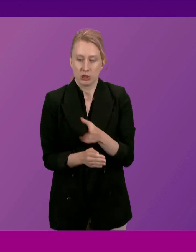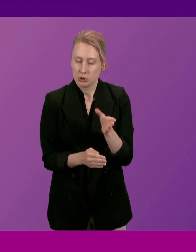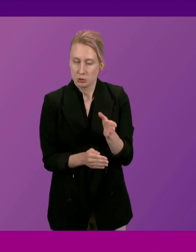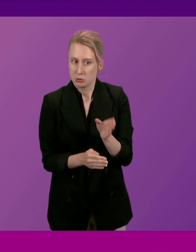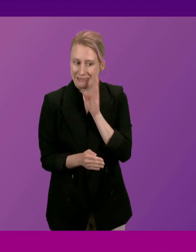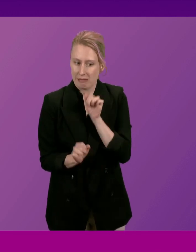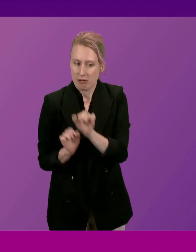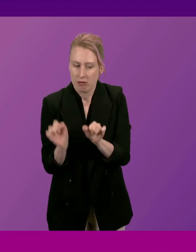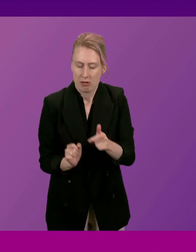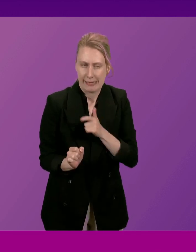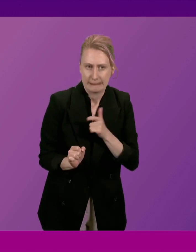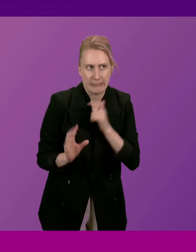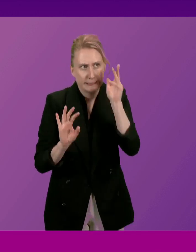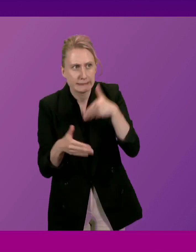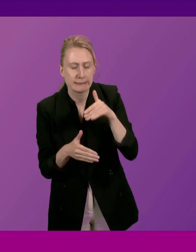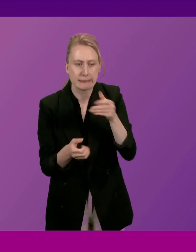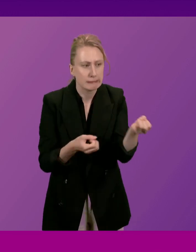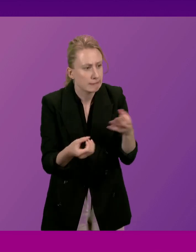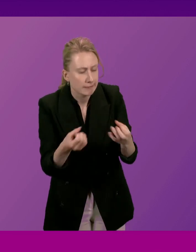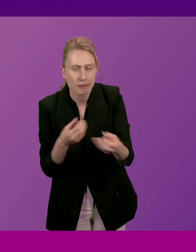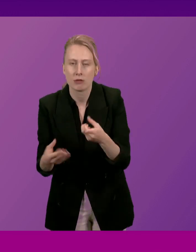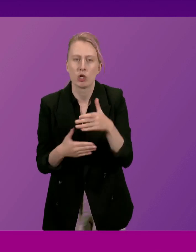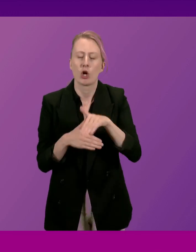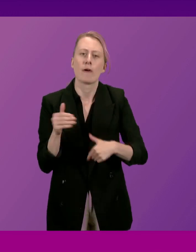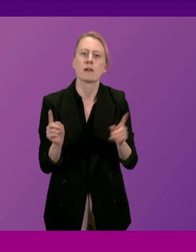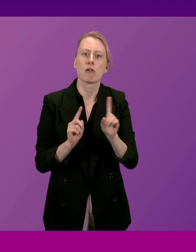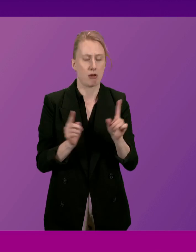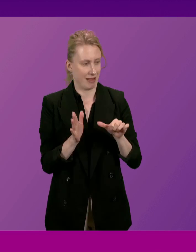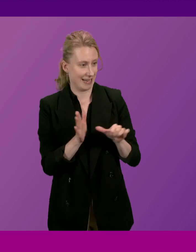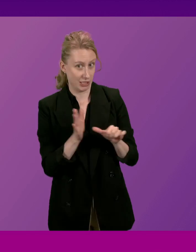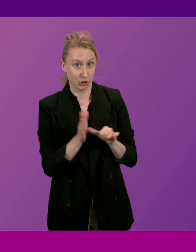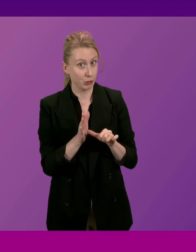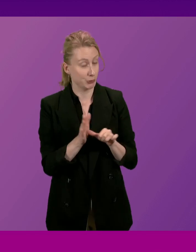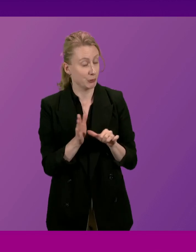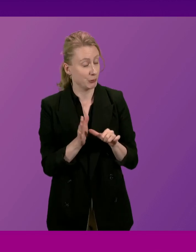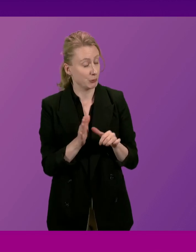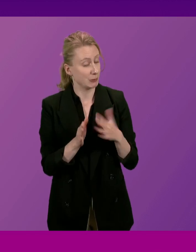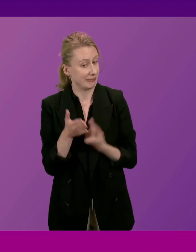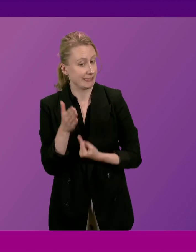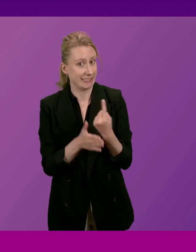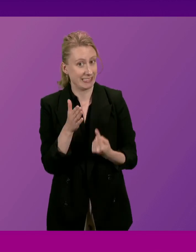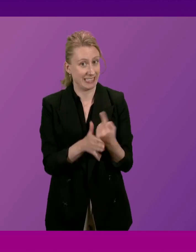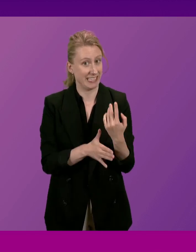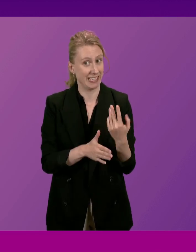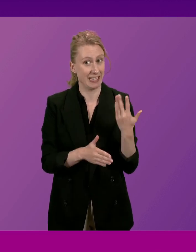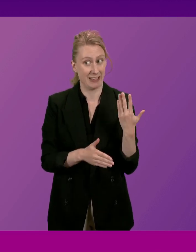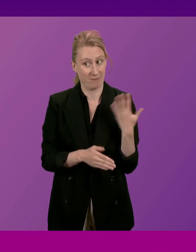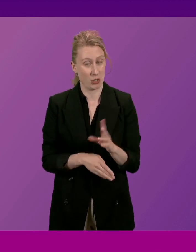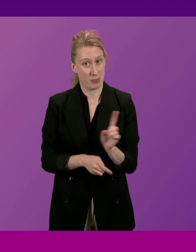sectors in Scotland about the issues arising from the fact that we have